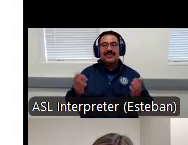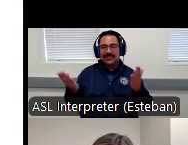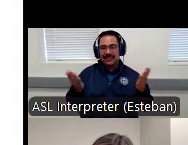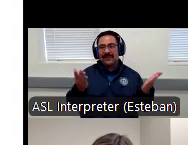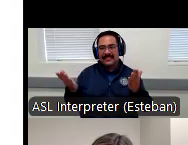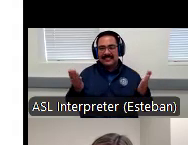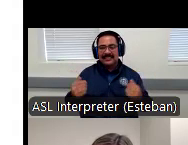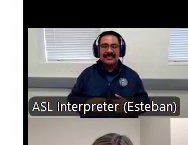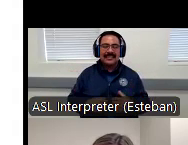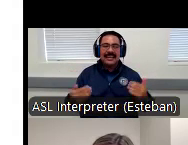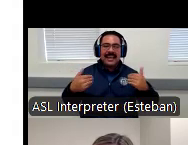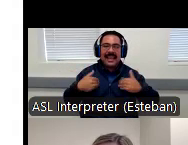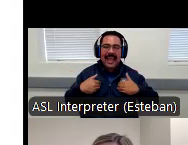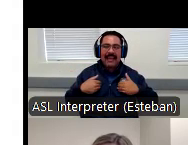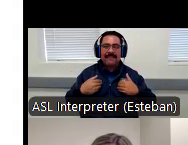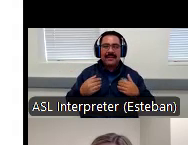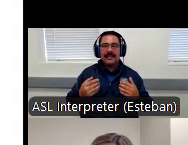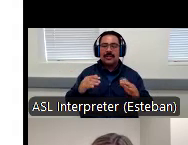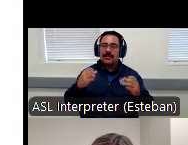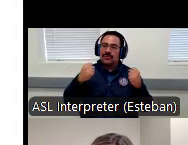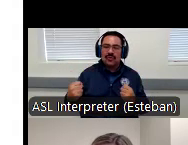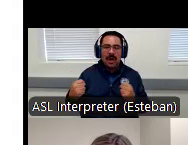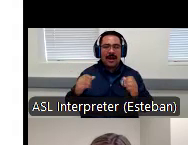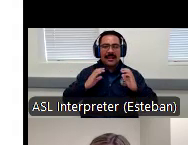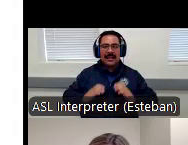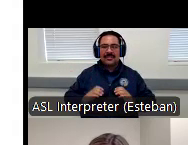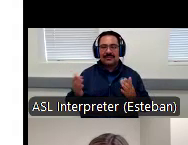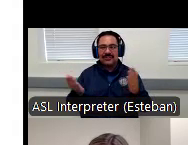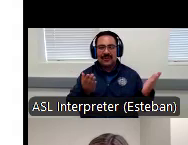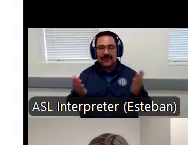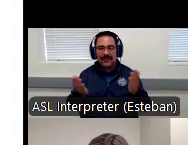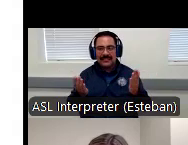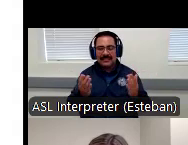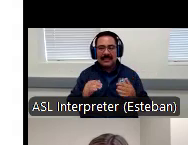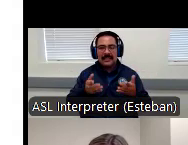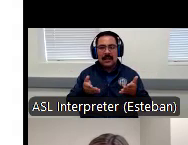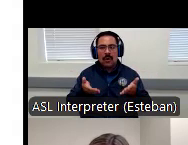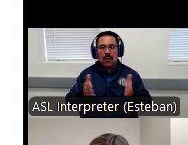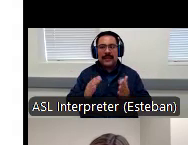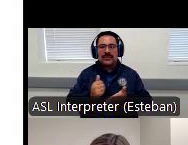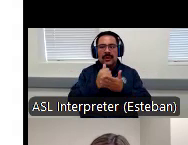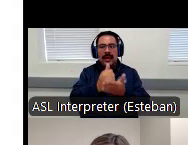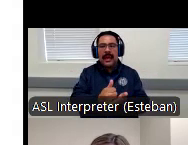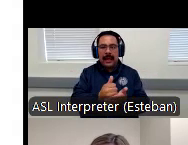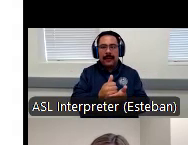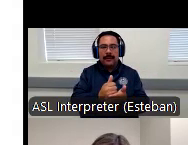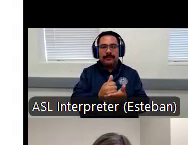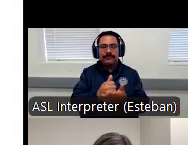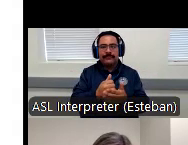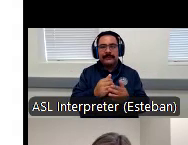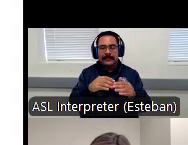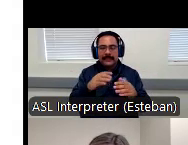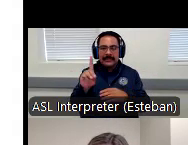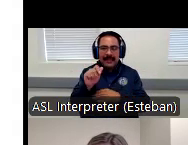having um strong customer service and the need to help to increase access. They're very much